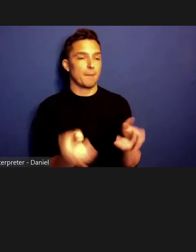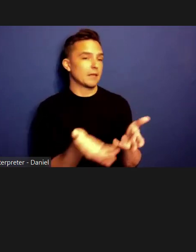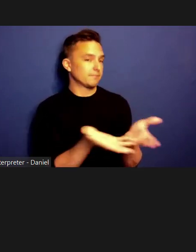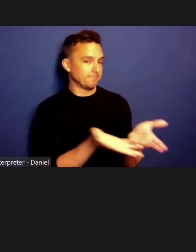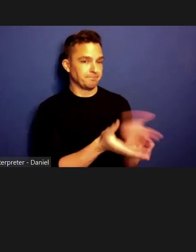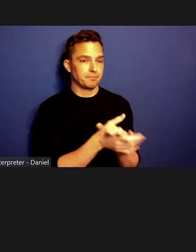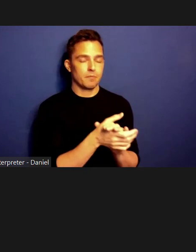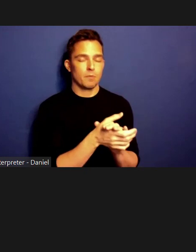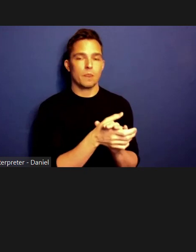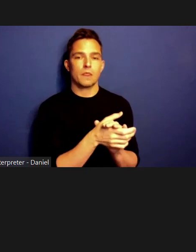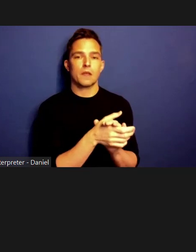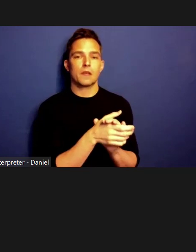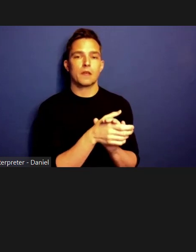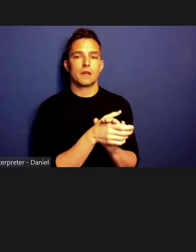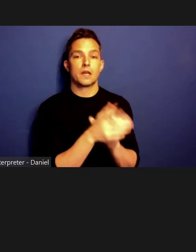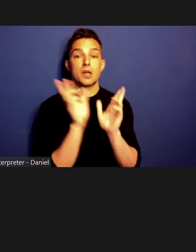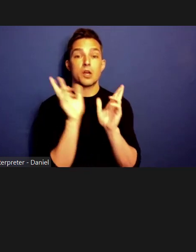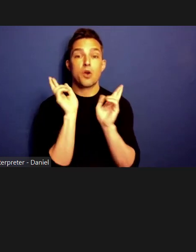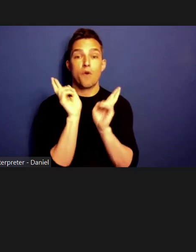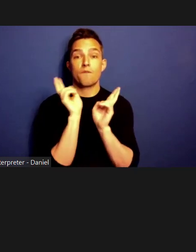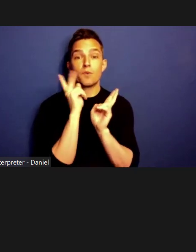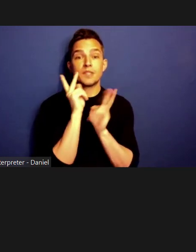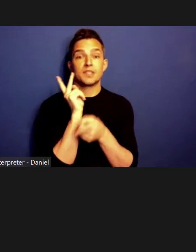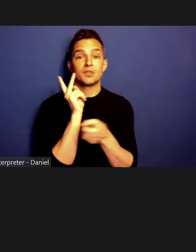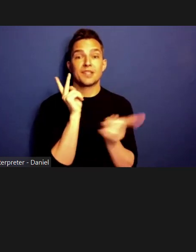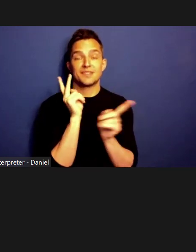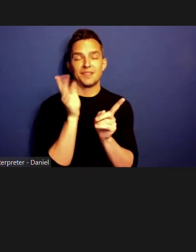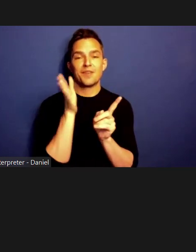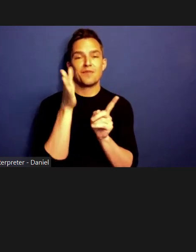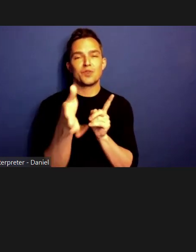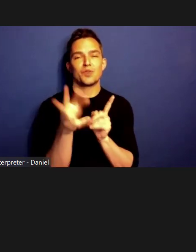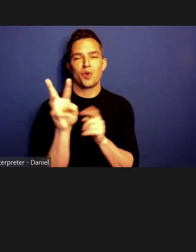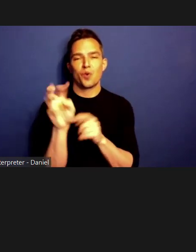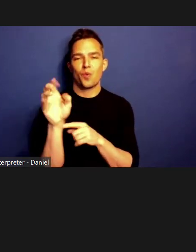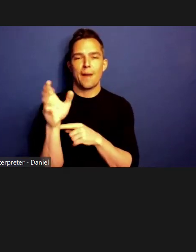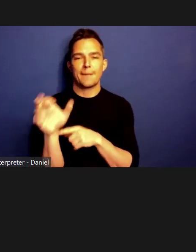to see you on future webinars.